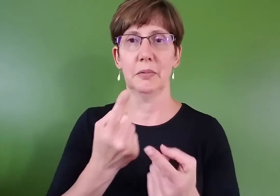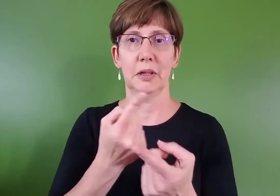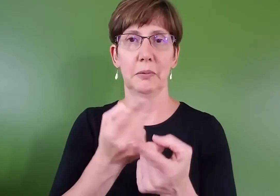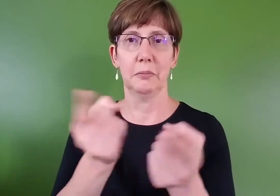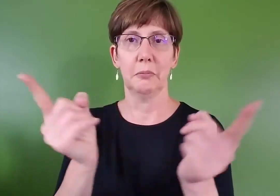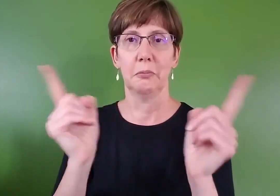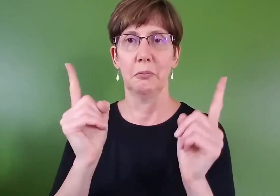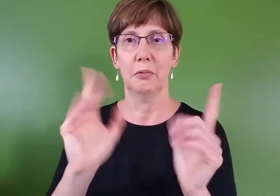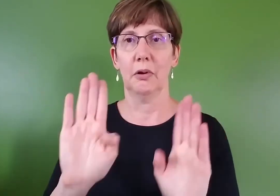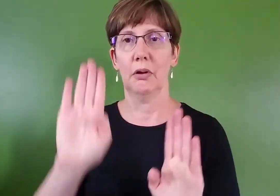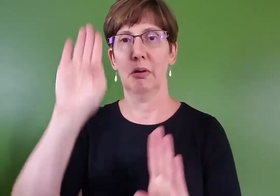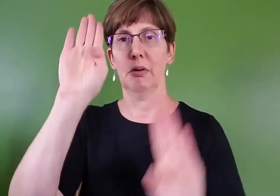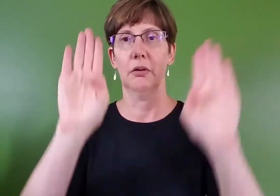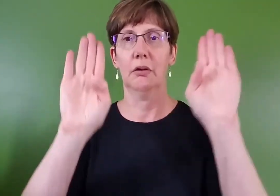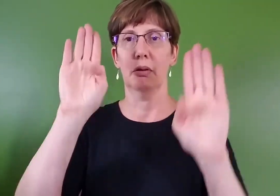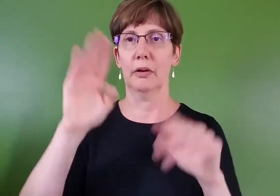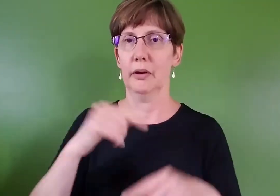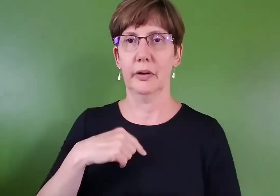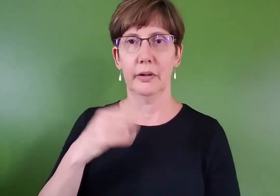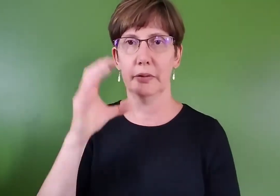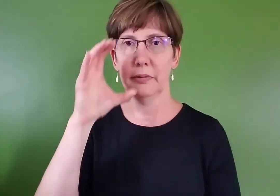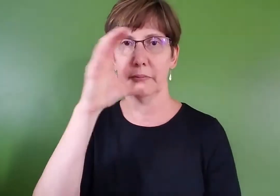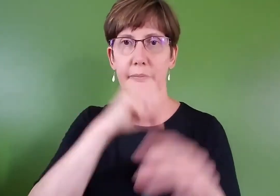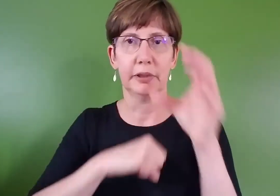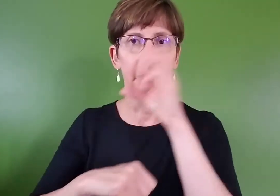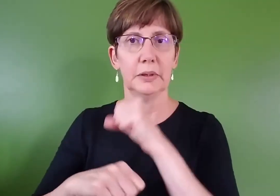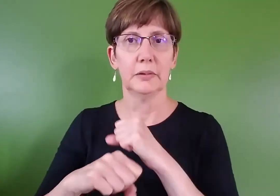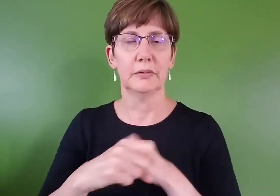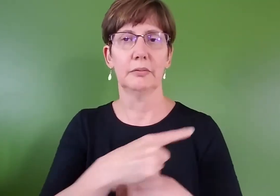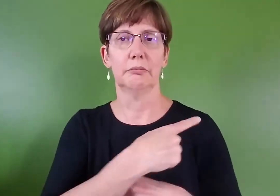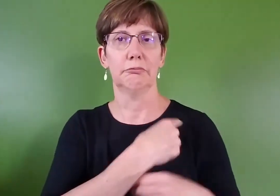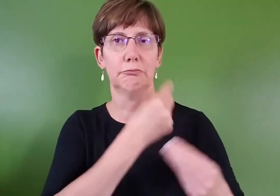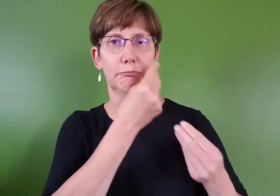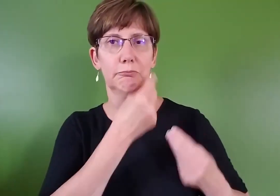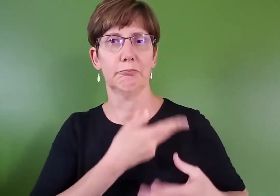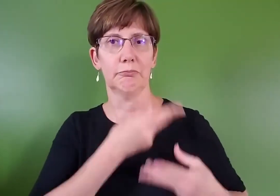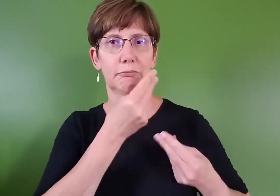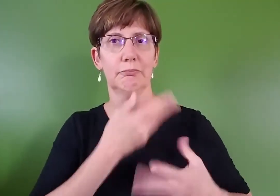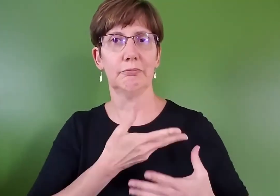For example, if there are hands raised in the audience, or other visual or environmental